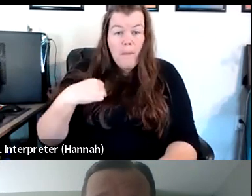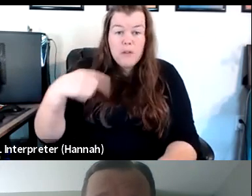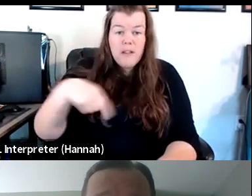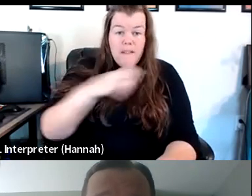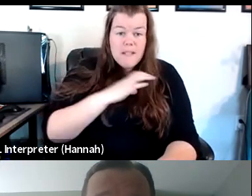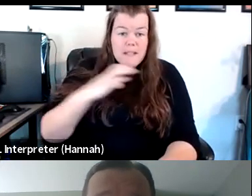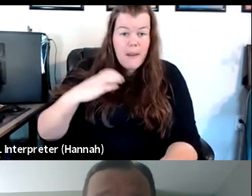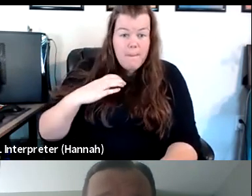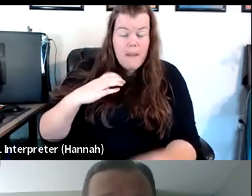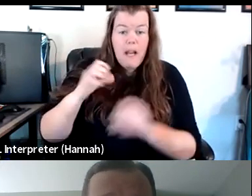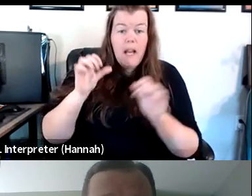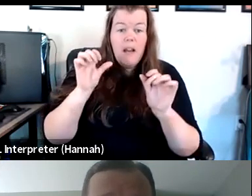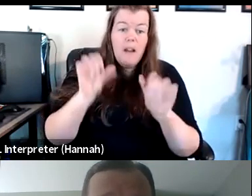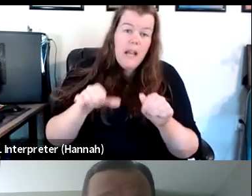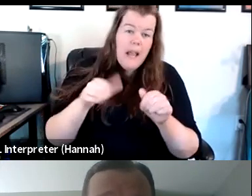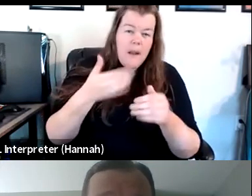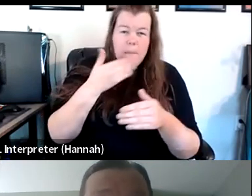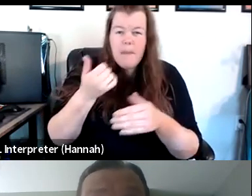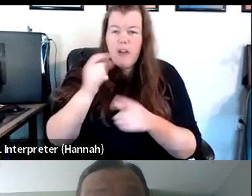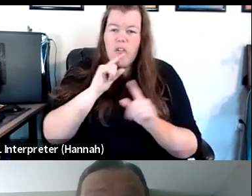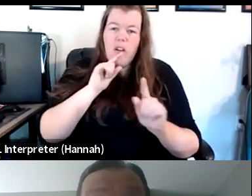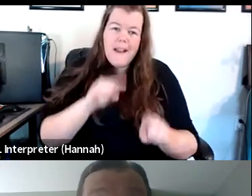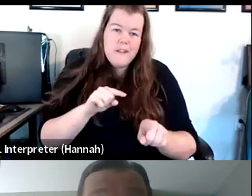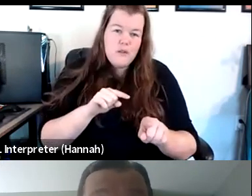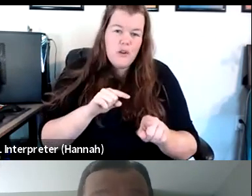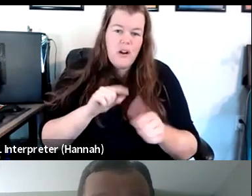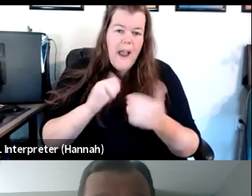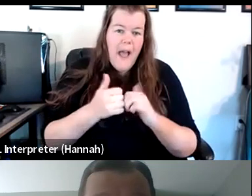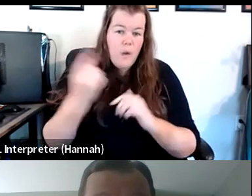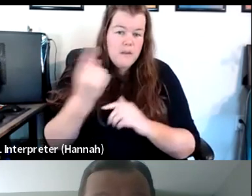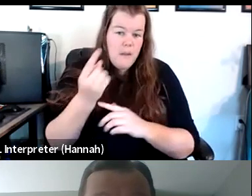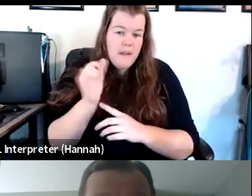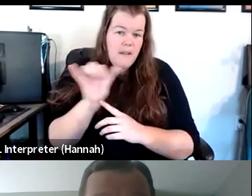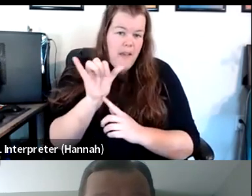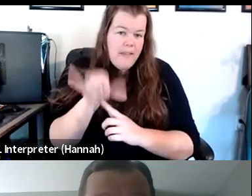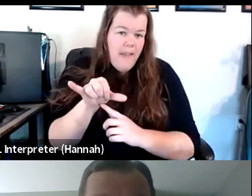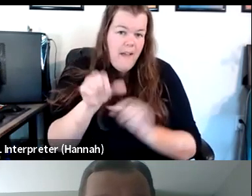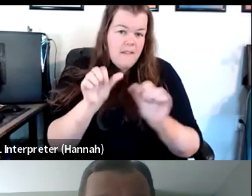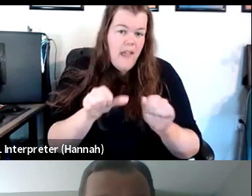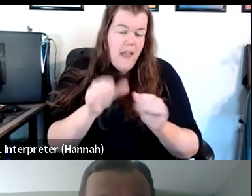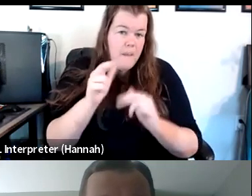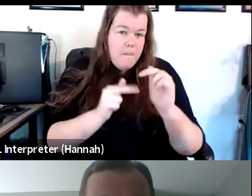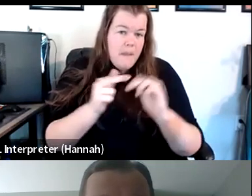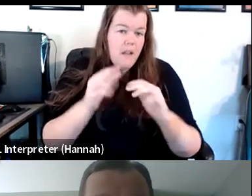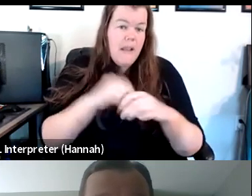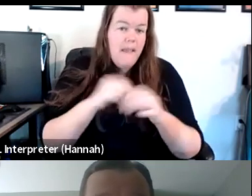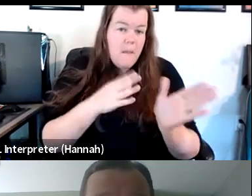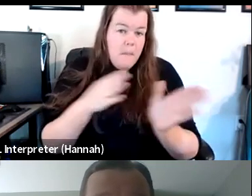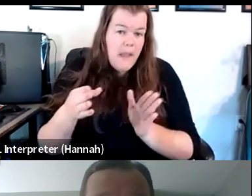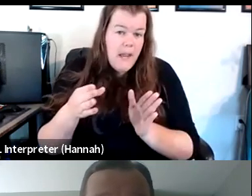to better answer how something like that might be able to be built into the plan um I haven't